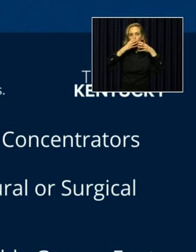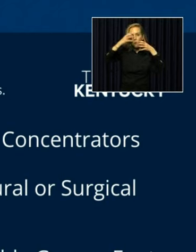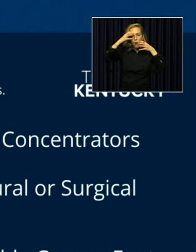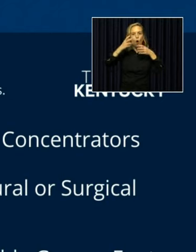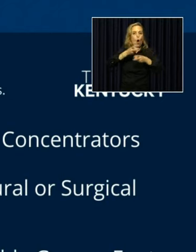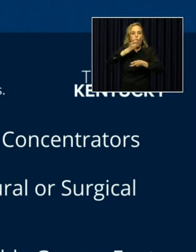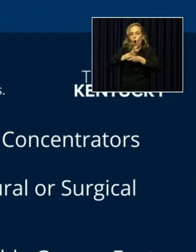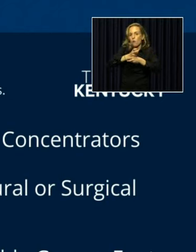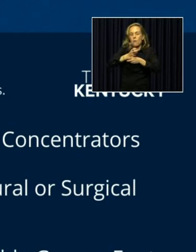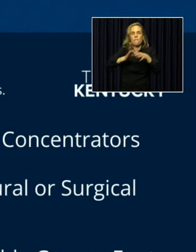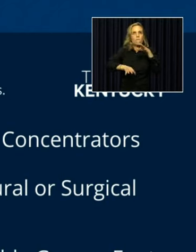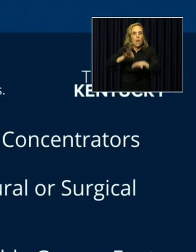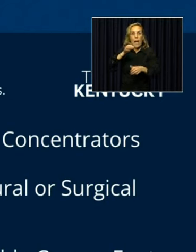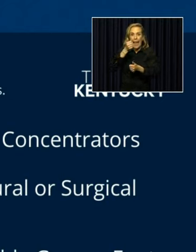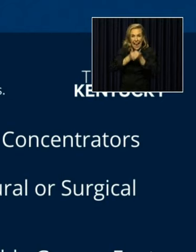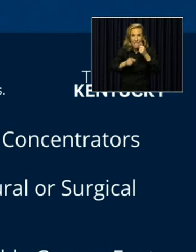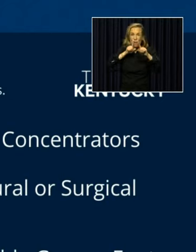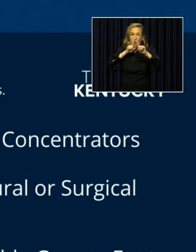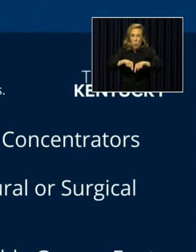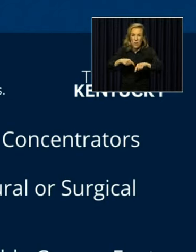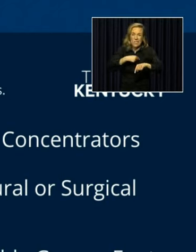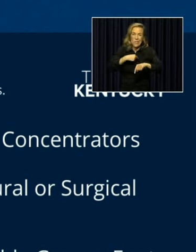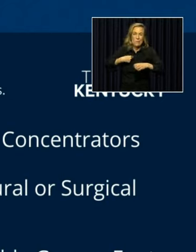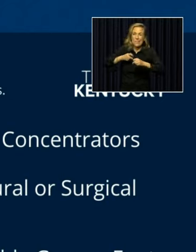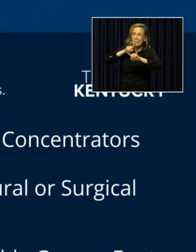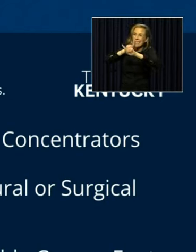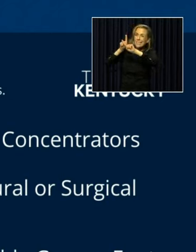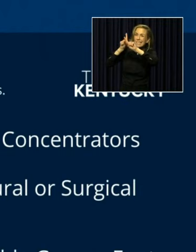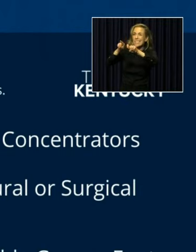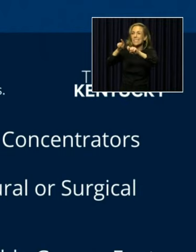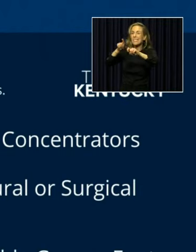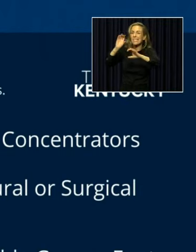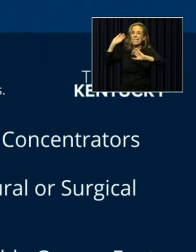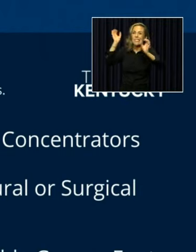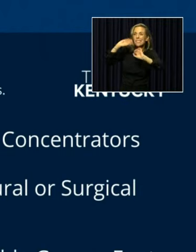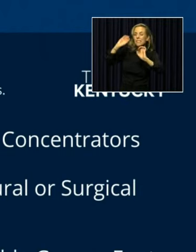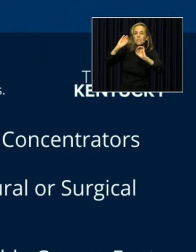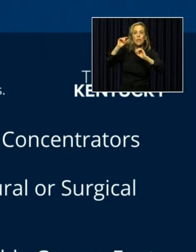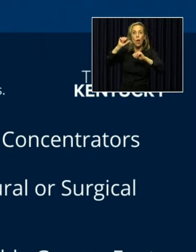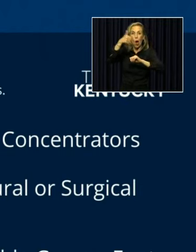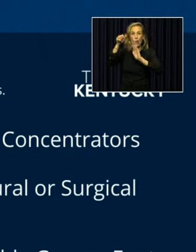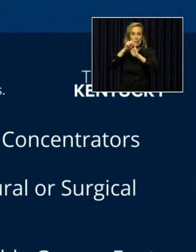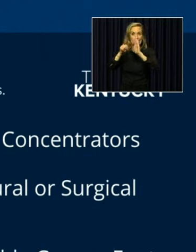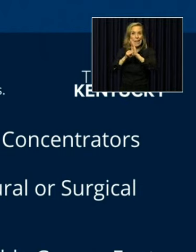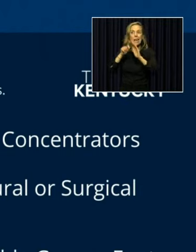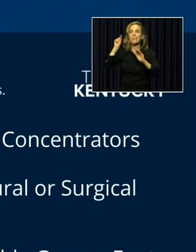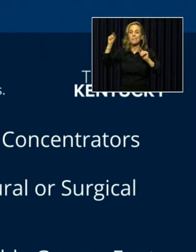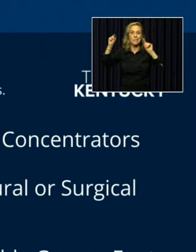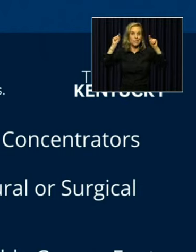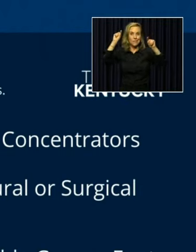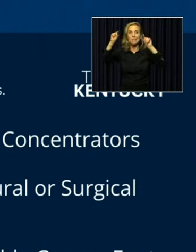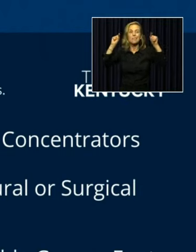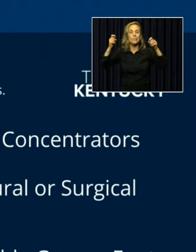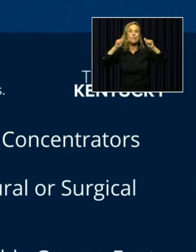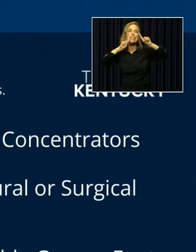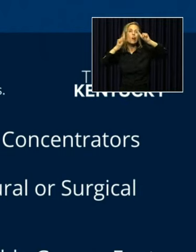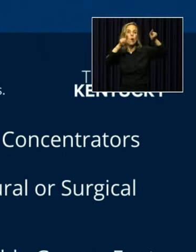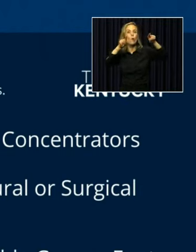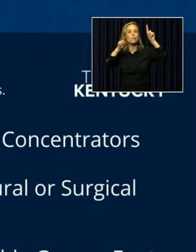TO BE A PART AND CALLS. SO NUMBER ONE WE TRY TO BUY IT. MANUFACTURE IT.